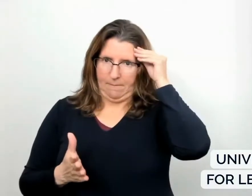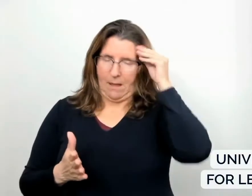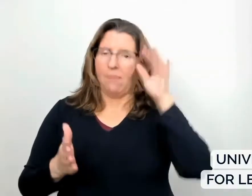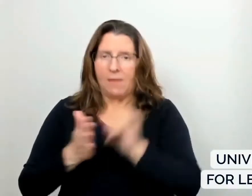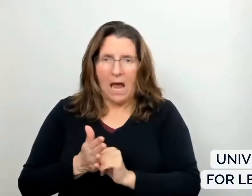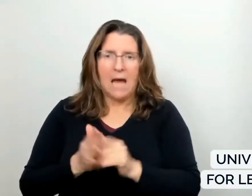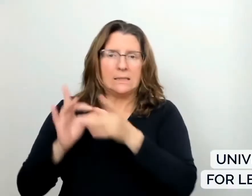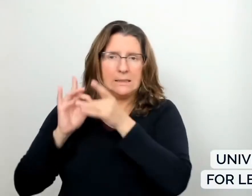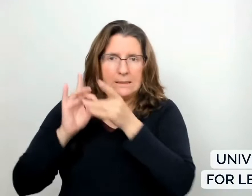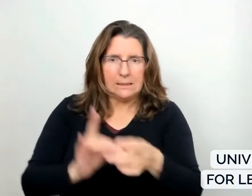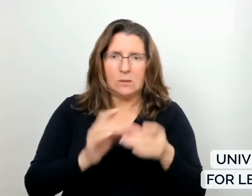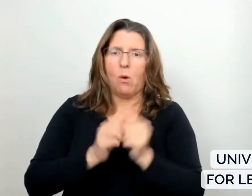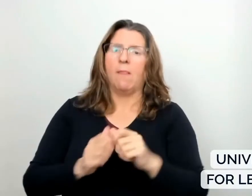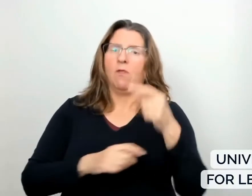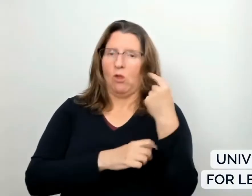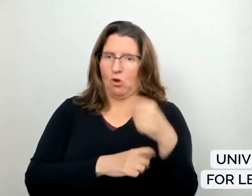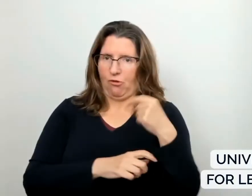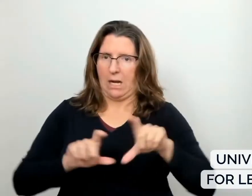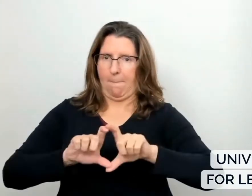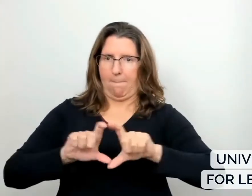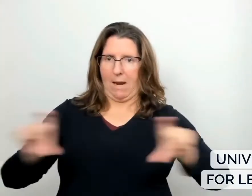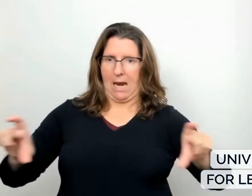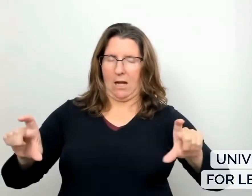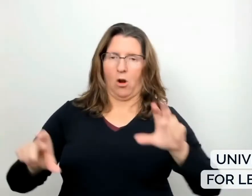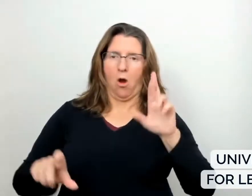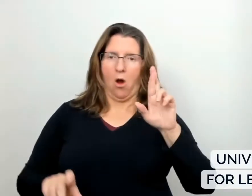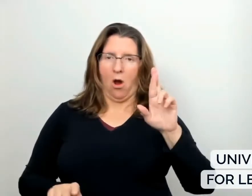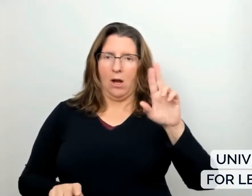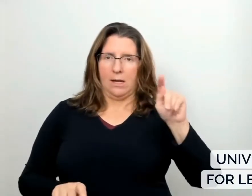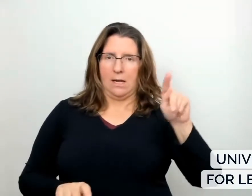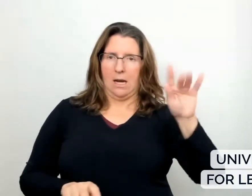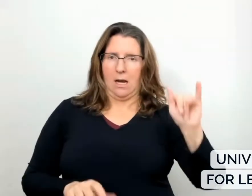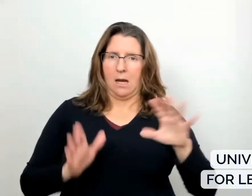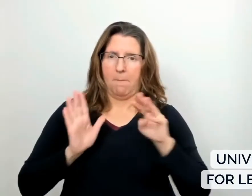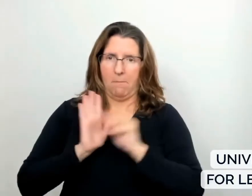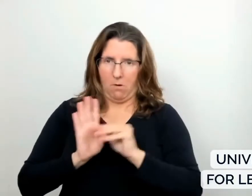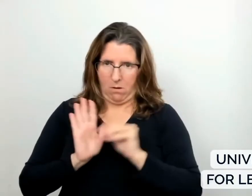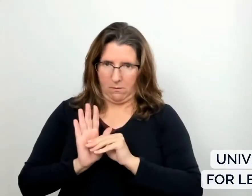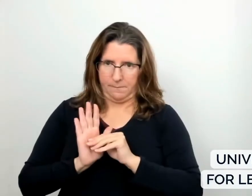That's how we serve the 80 to 85 percent of students on the Response to Intervention Model.